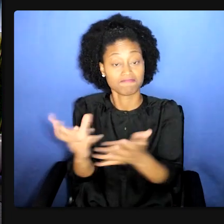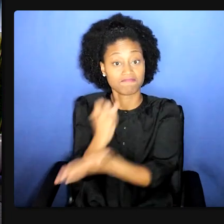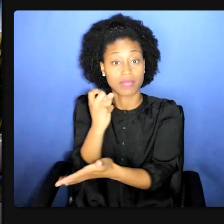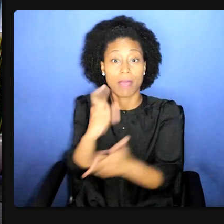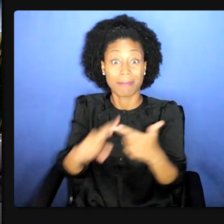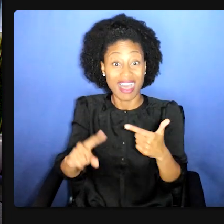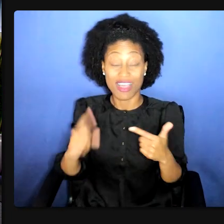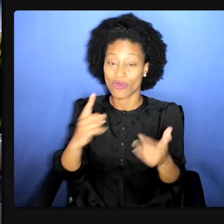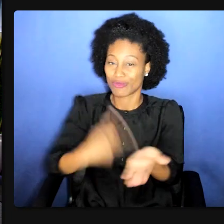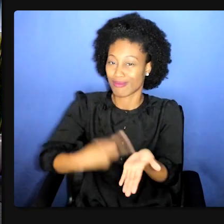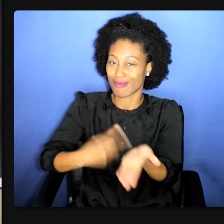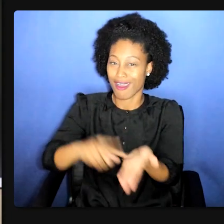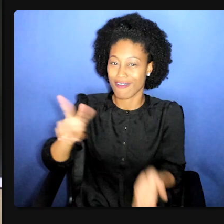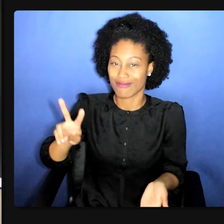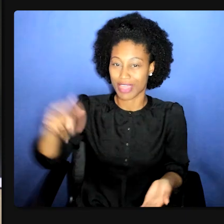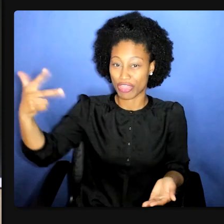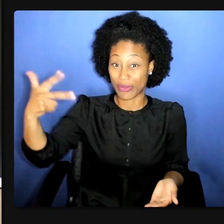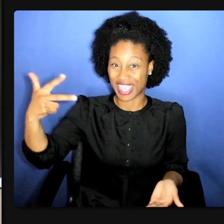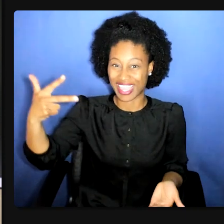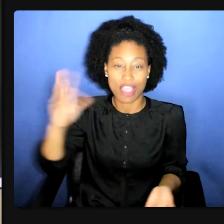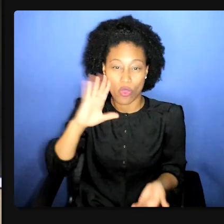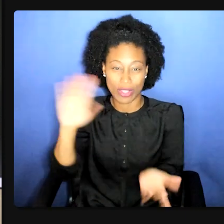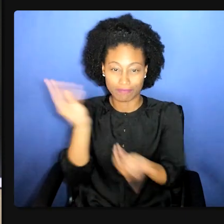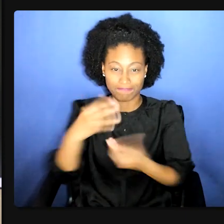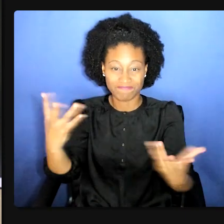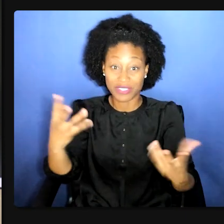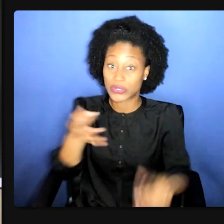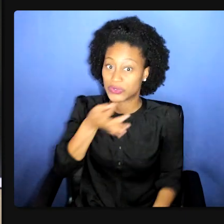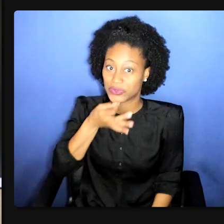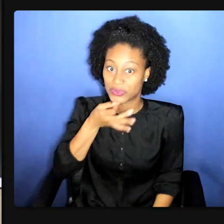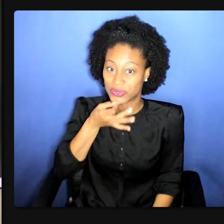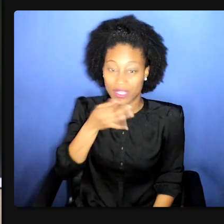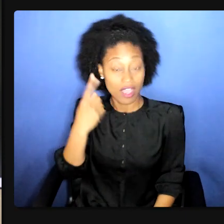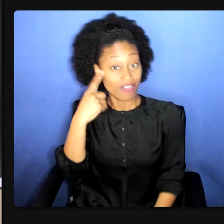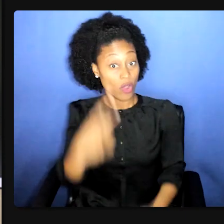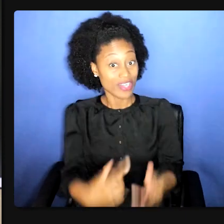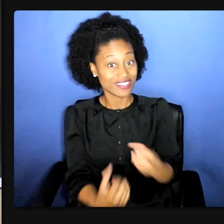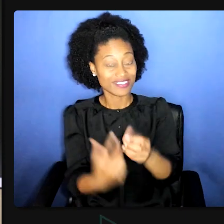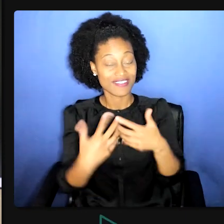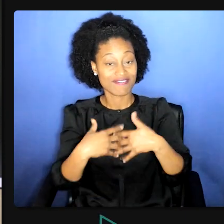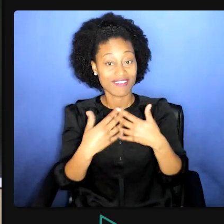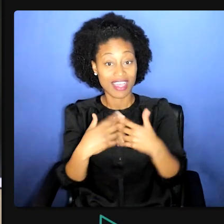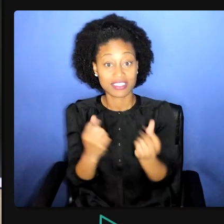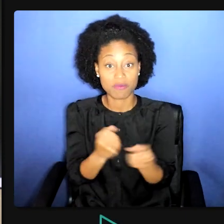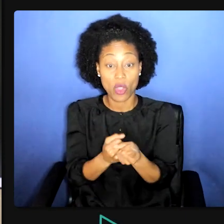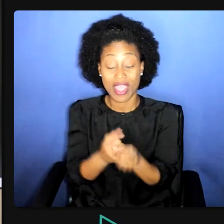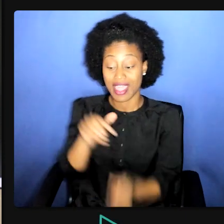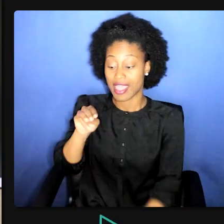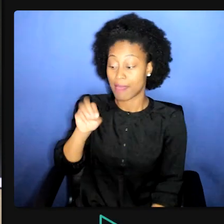very very soon when it comes to device support the mixed reality toolkit has got you covered